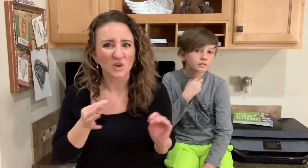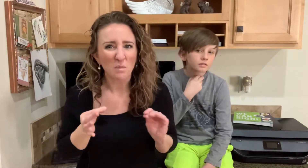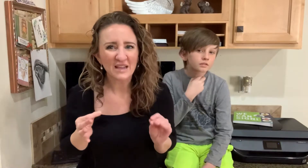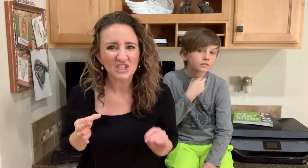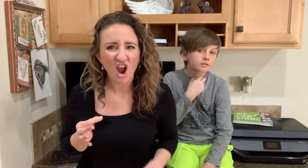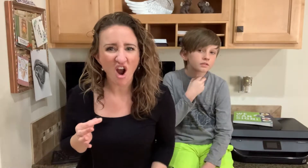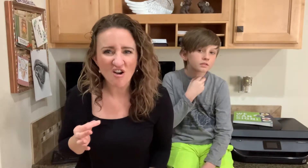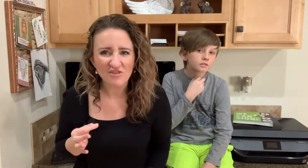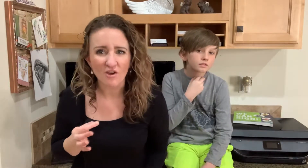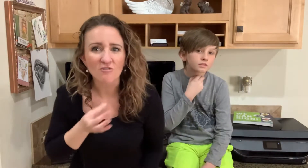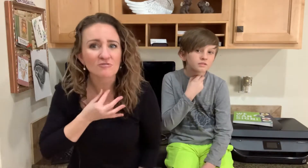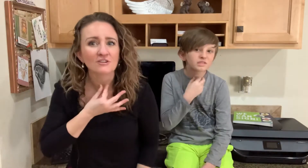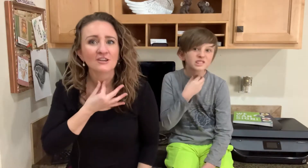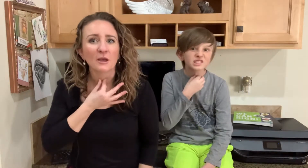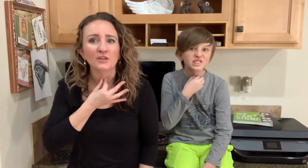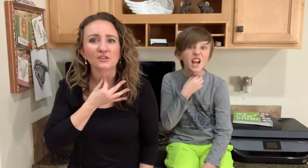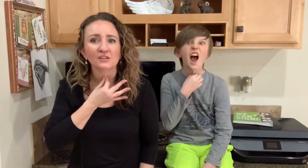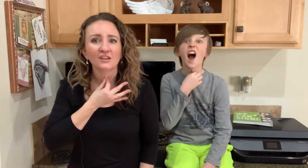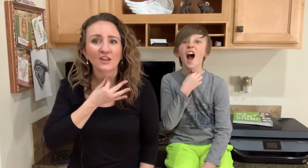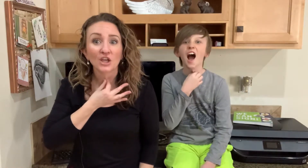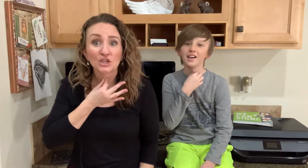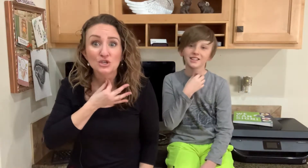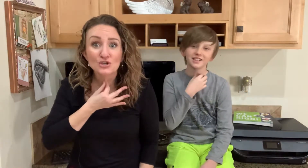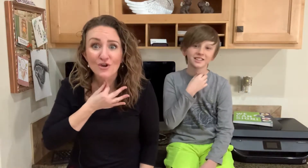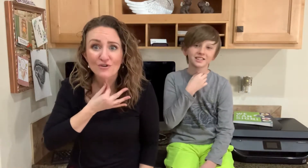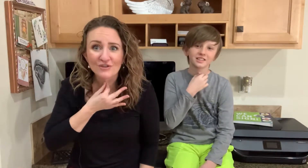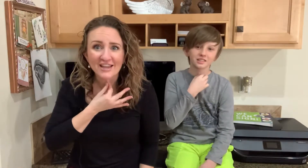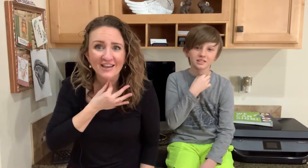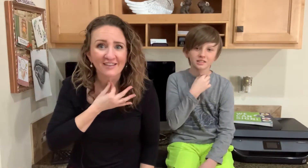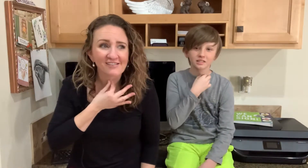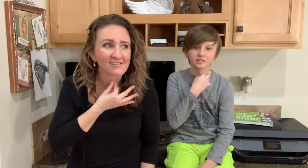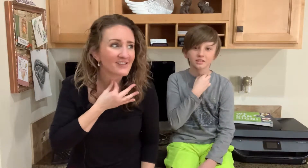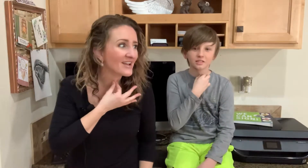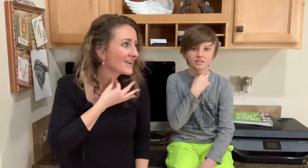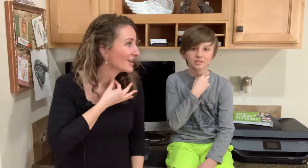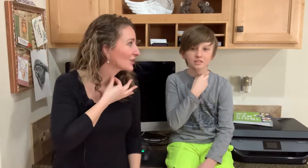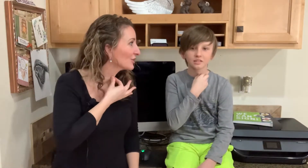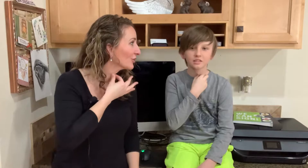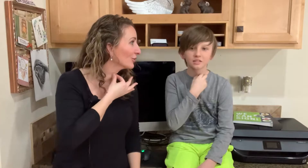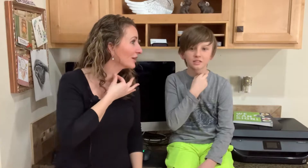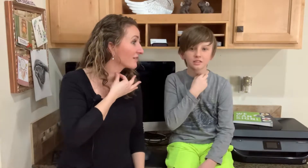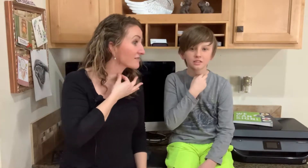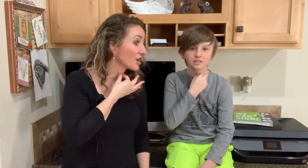Don't pinch it hard, though. Curious.